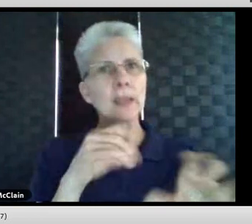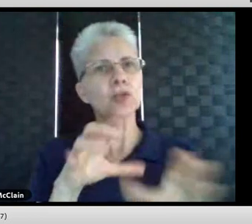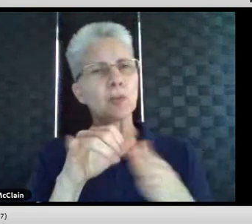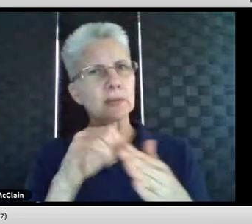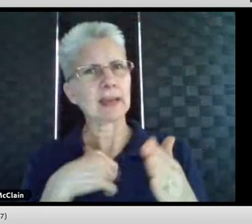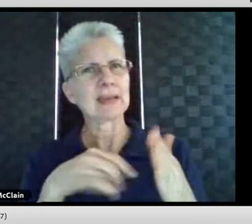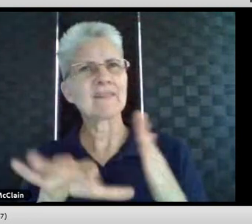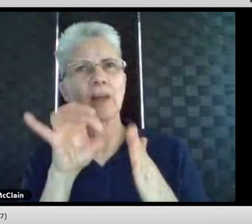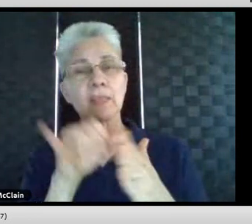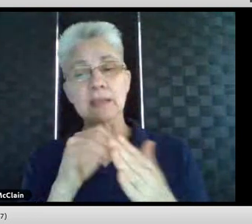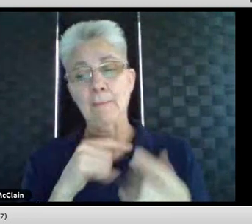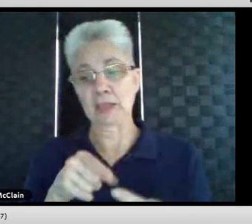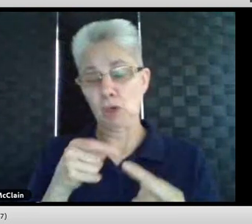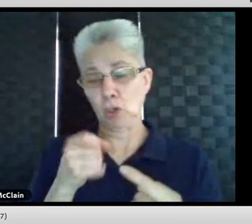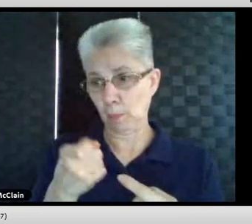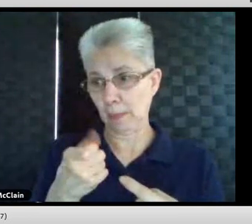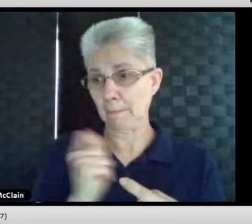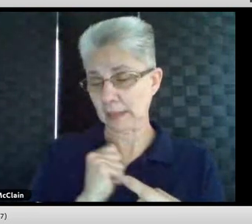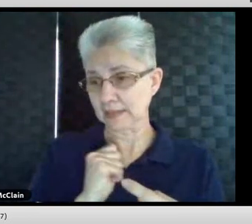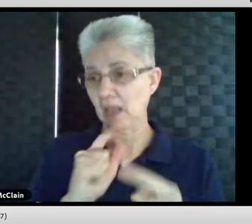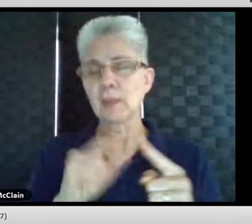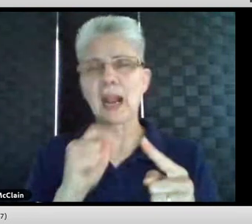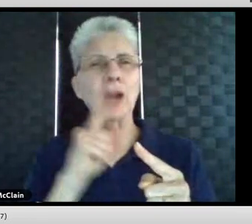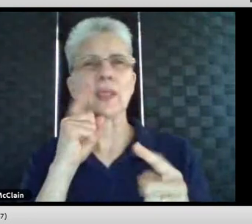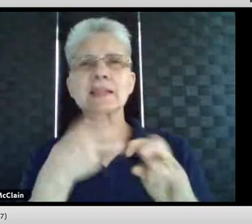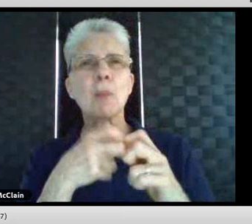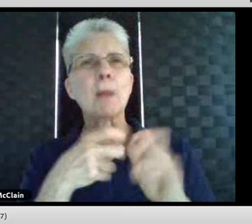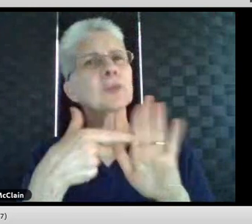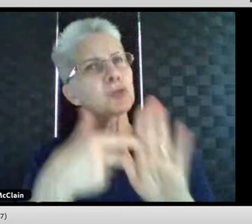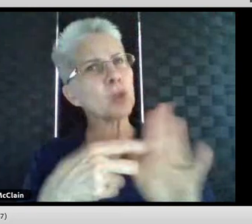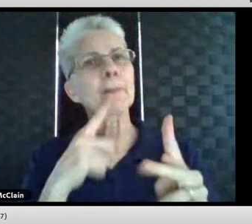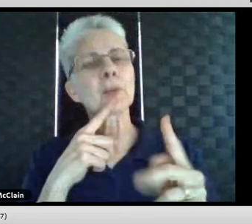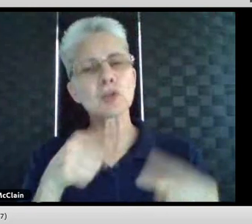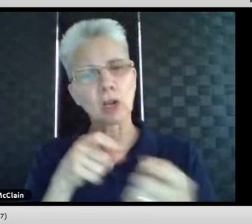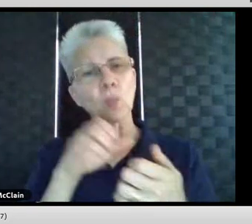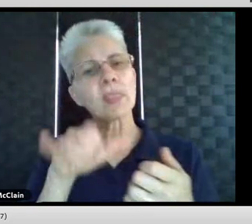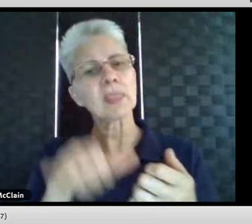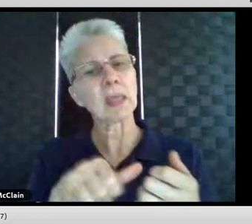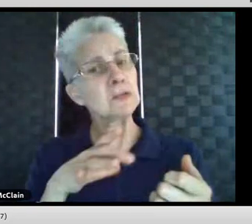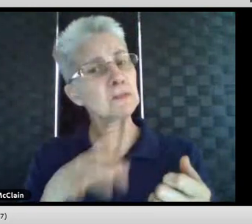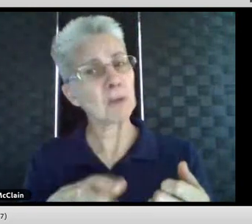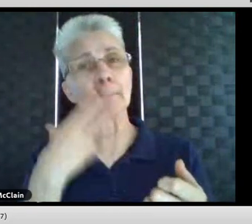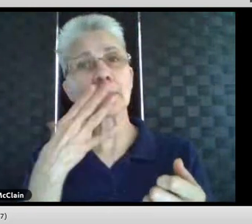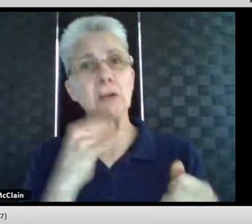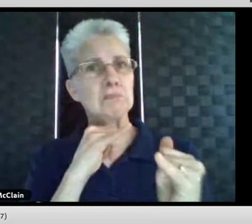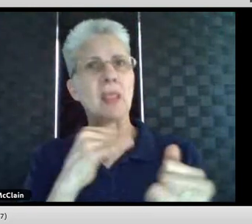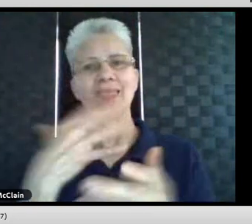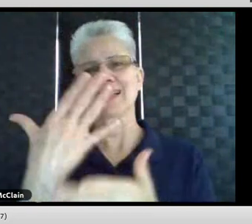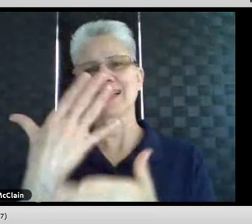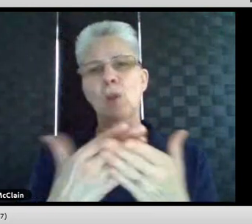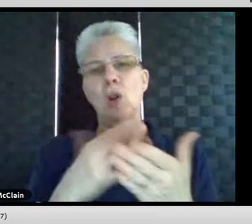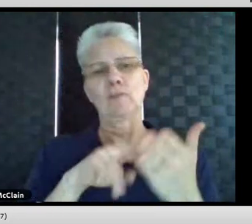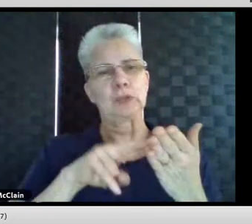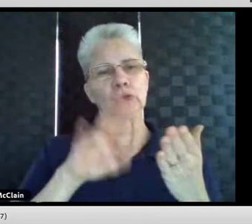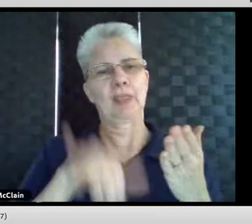I may struggle a little bit," and I don't think it's a problem to show people that you're struggling a little bit because that's part of research.